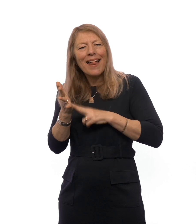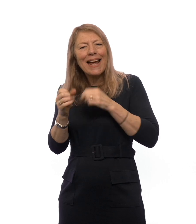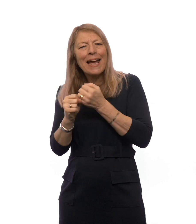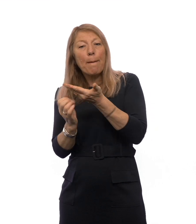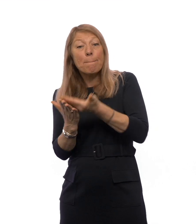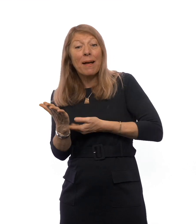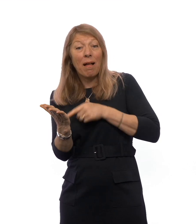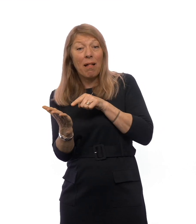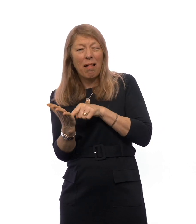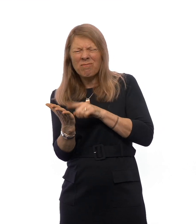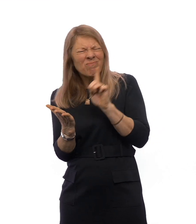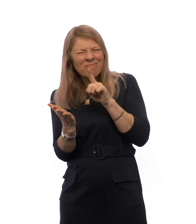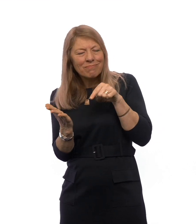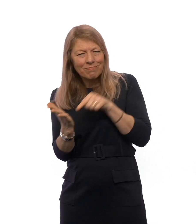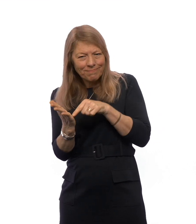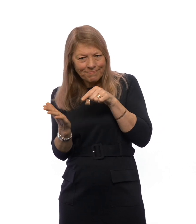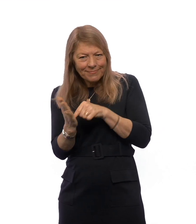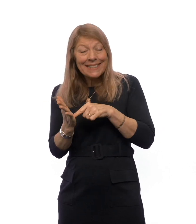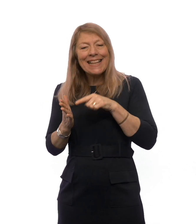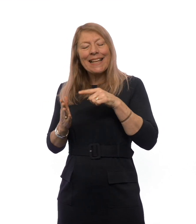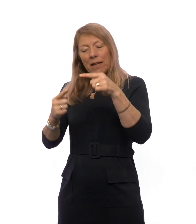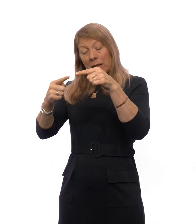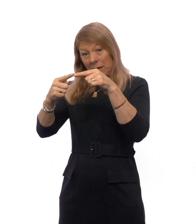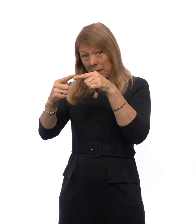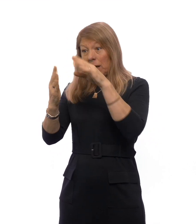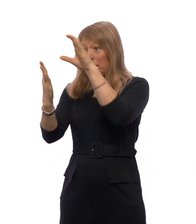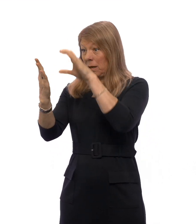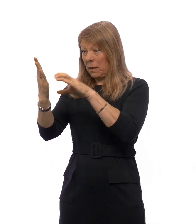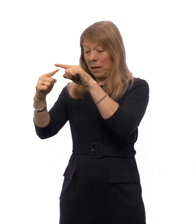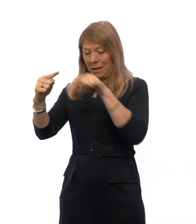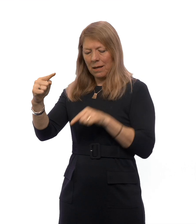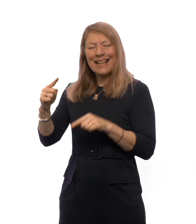including negative resolution, of the Assembly.